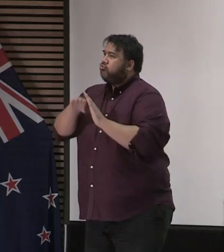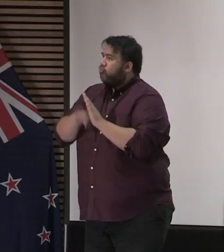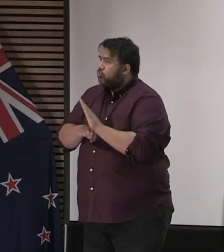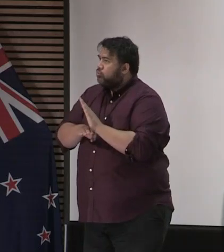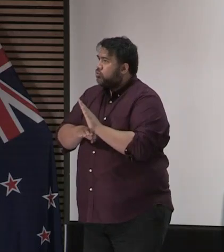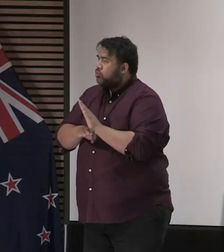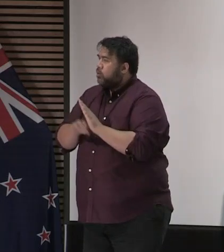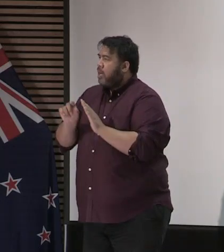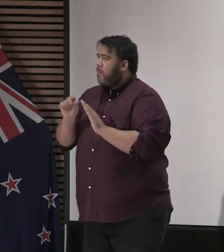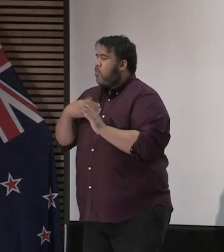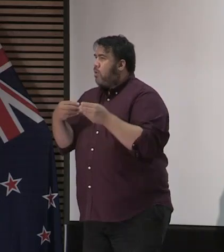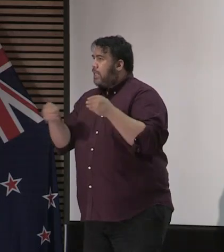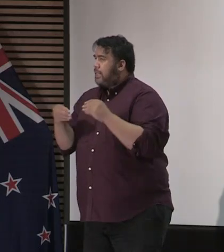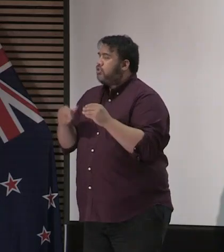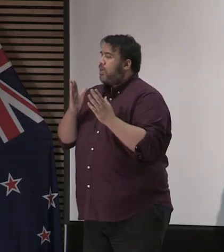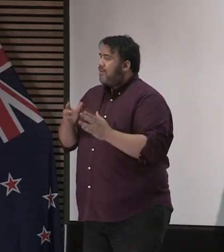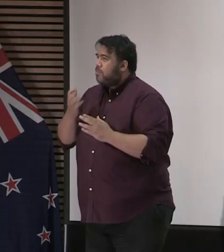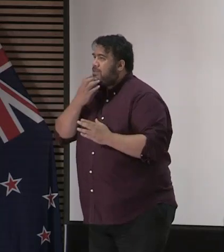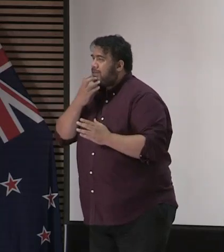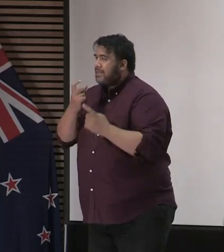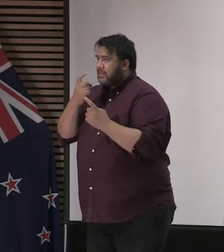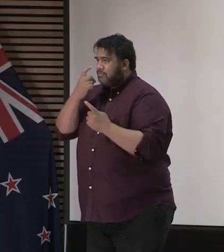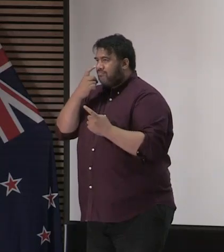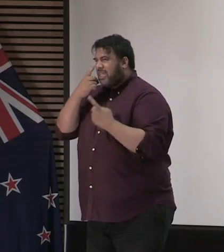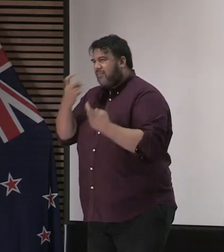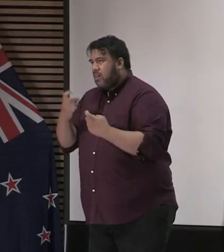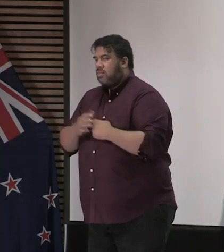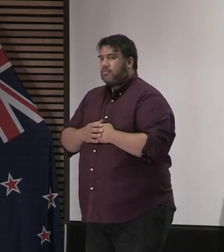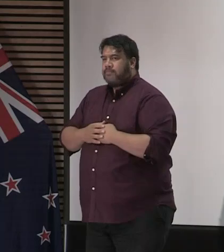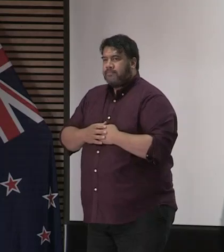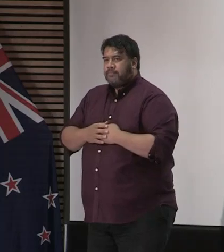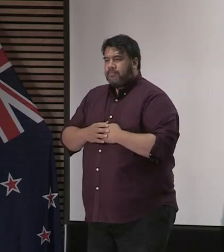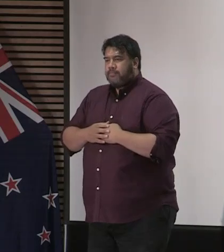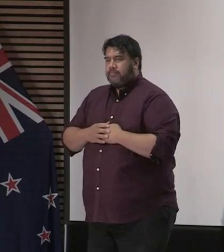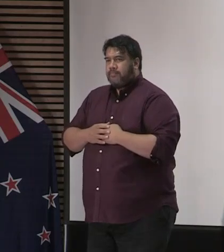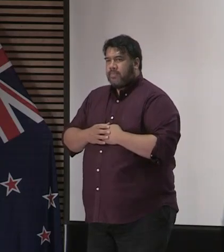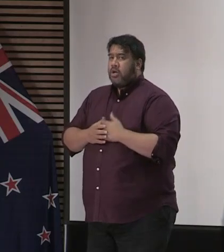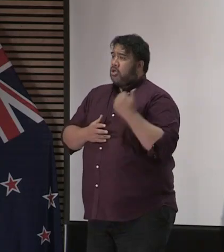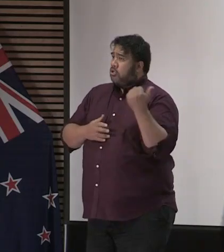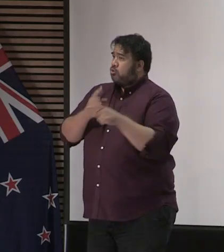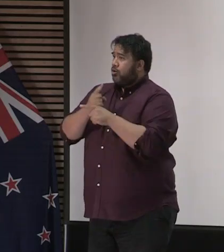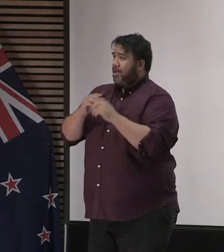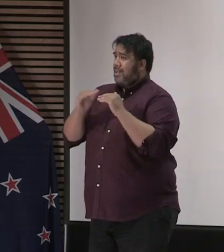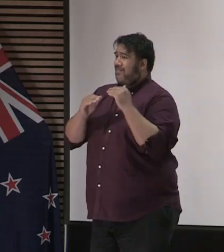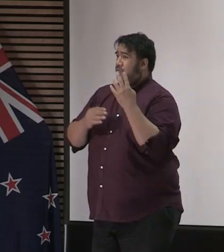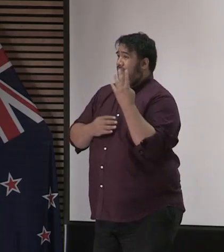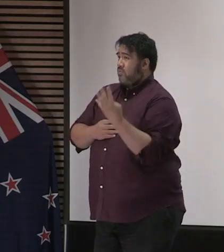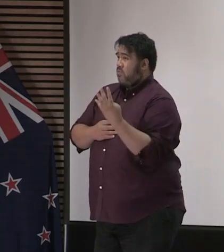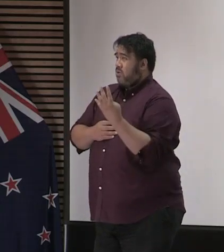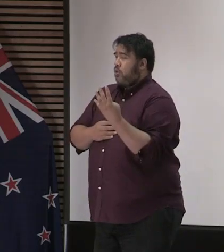protections that a lockdown brings with it.